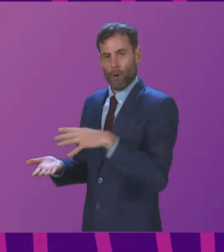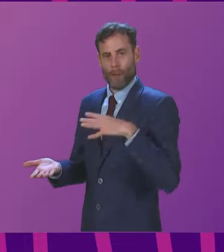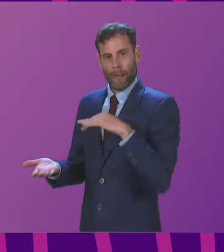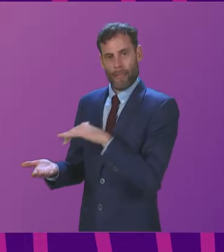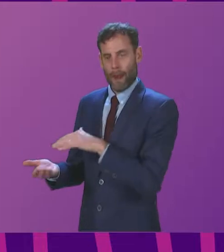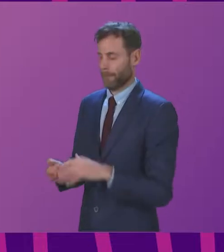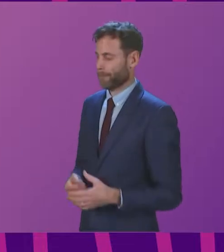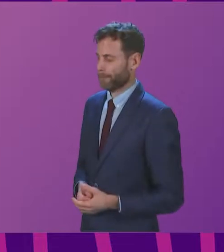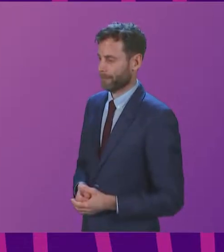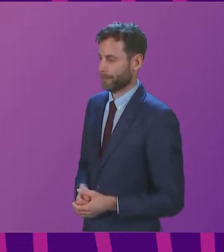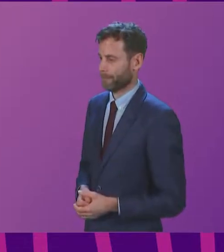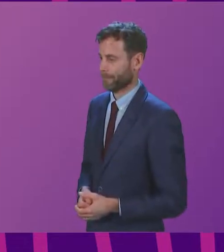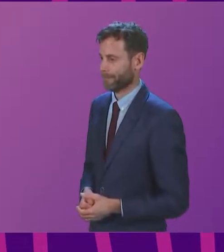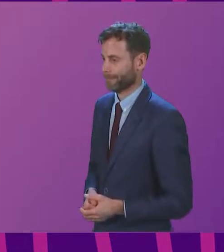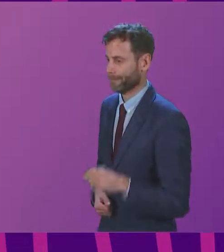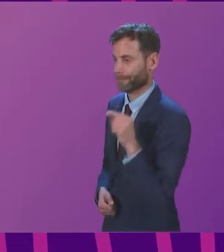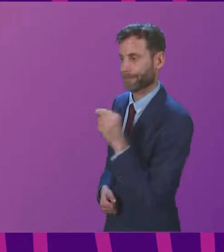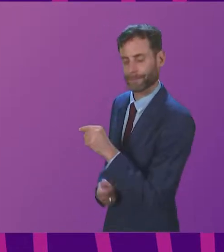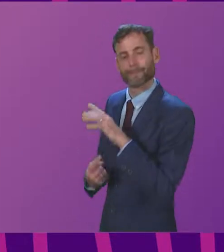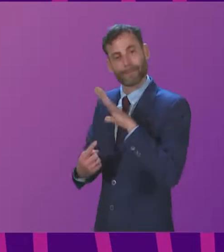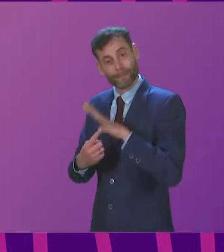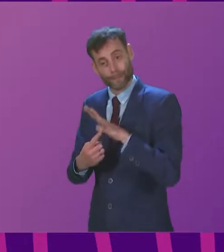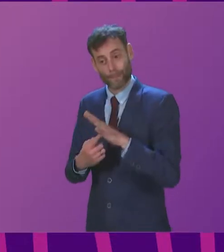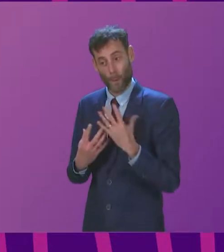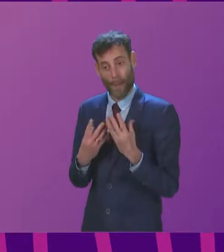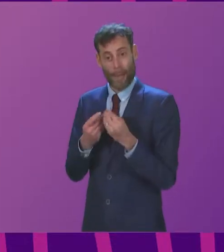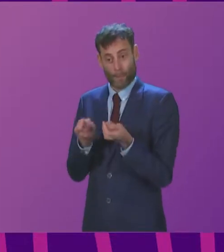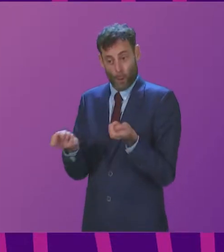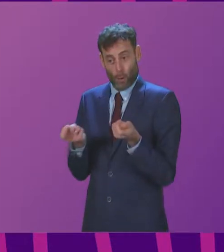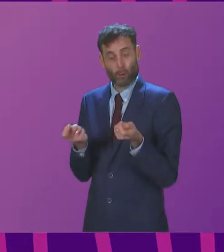All those precautions matter. They are part of our social compact.